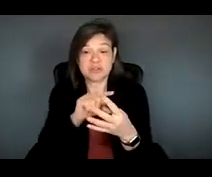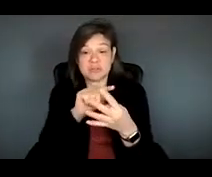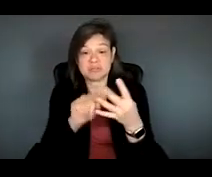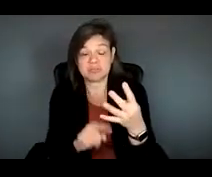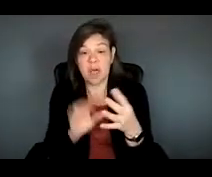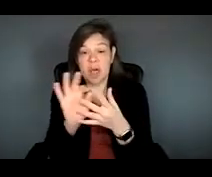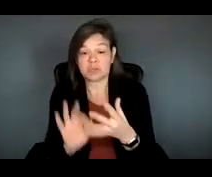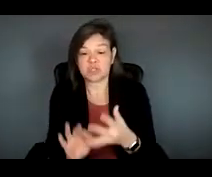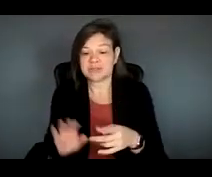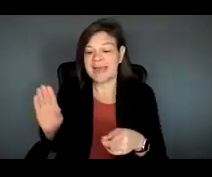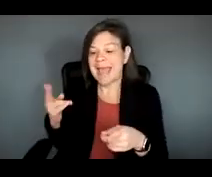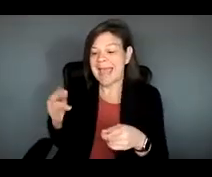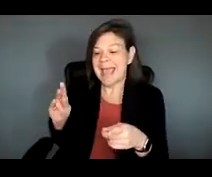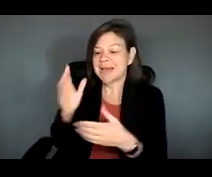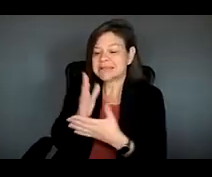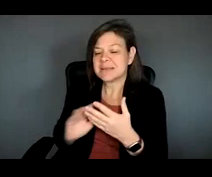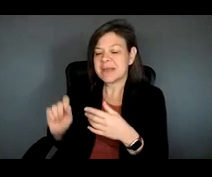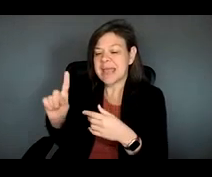Hannah, somebody asked in the Q&A "can you please